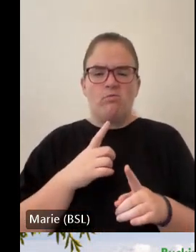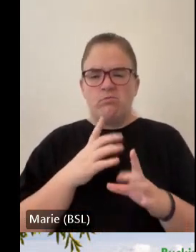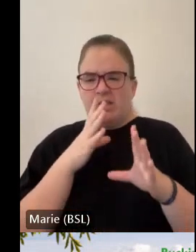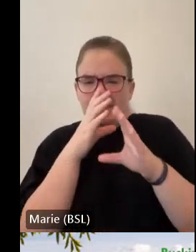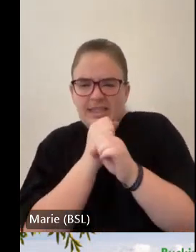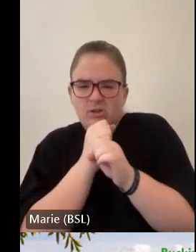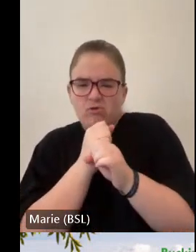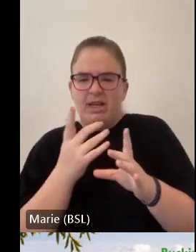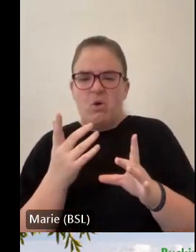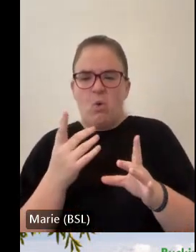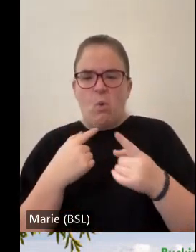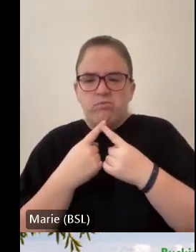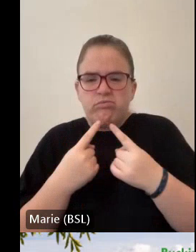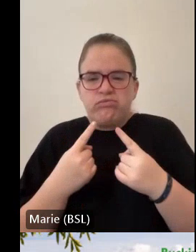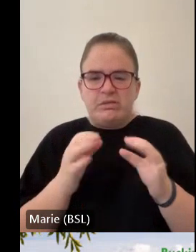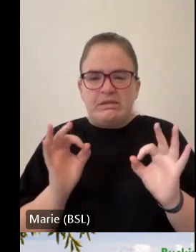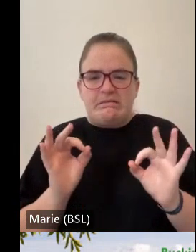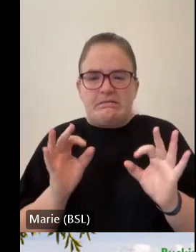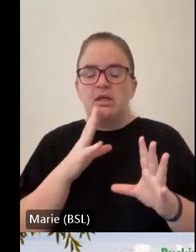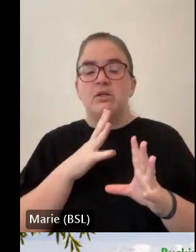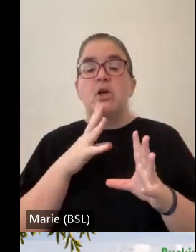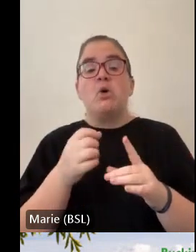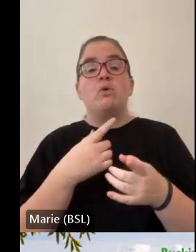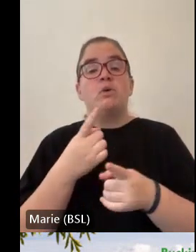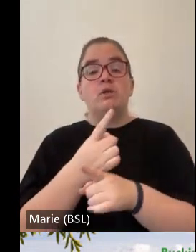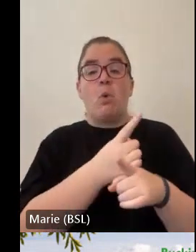We're not letting the scammers win. We're talking about it to each other.